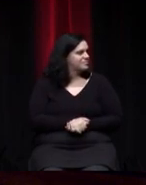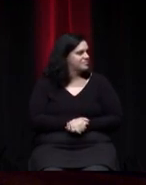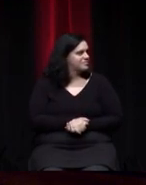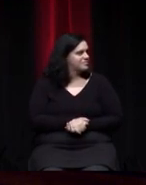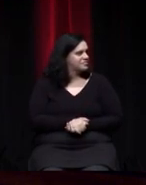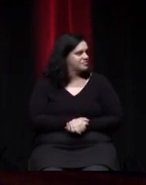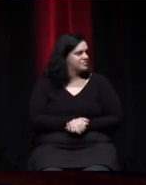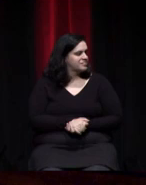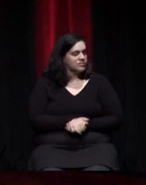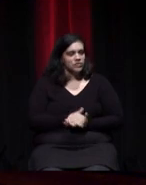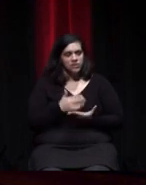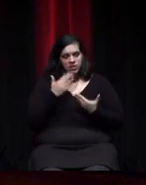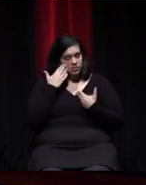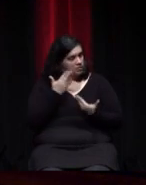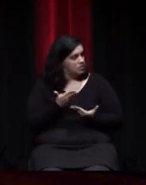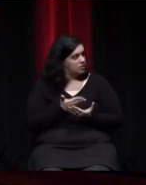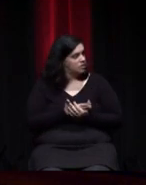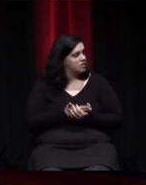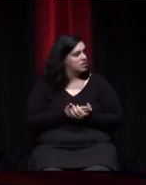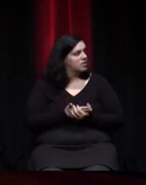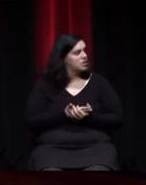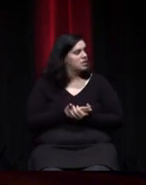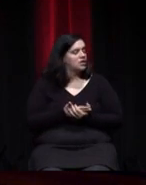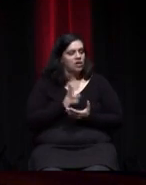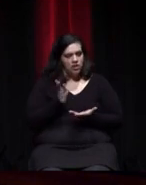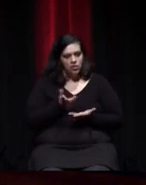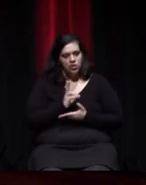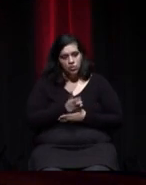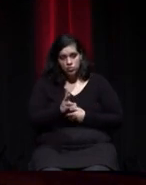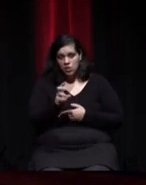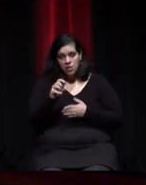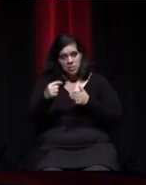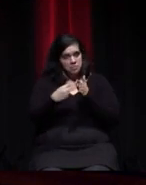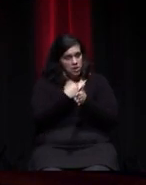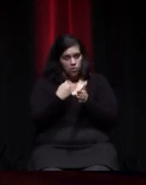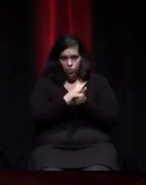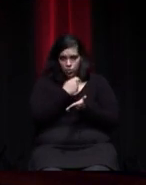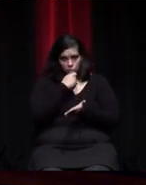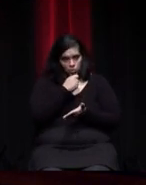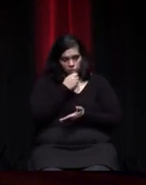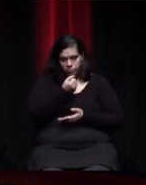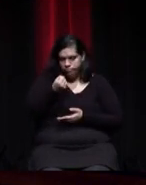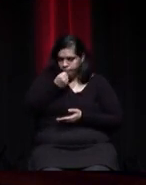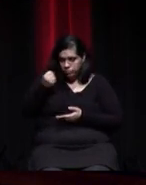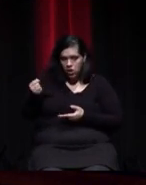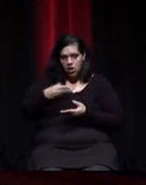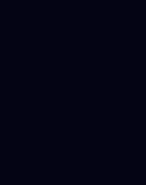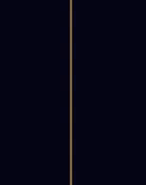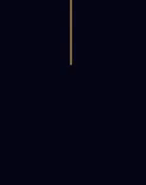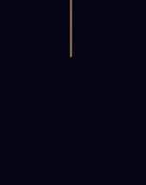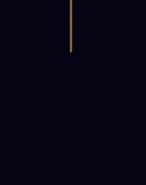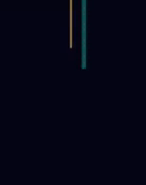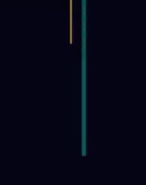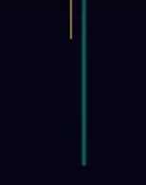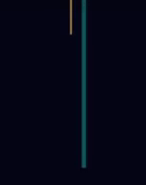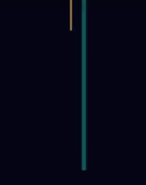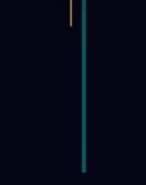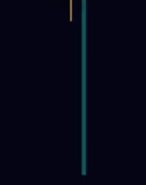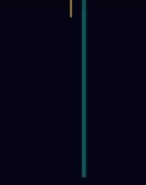Just to remind that the next table's coming around, and the questions not answered on stage will be given to the speakers. Thank you.